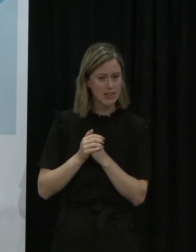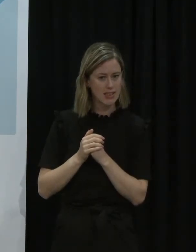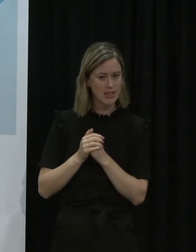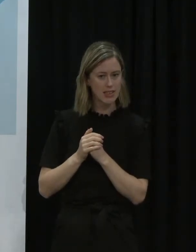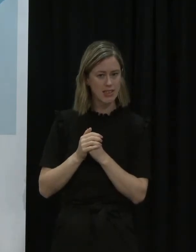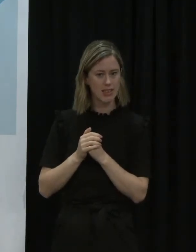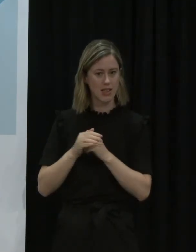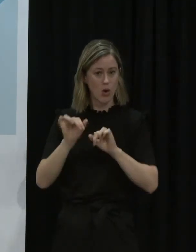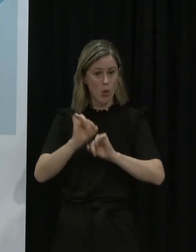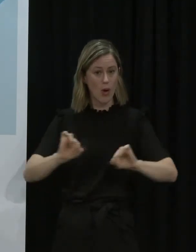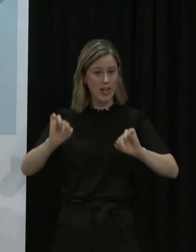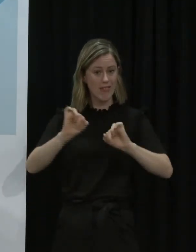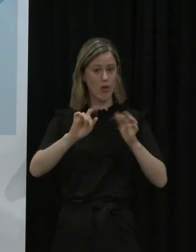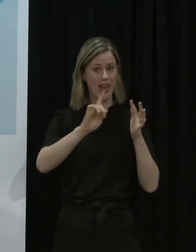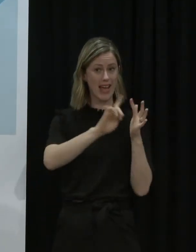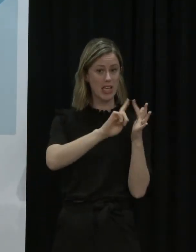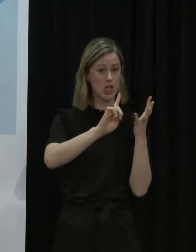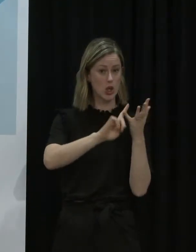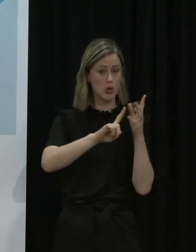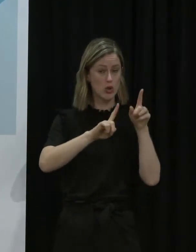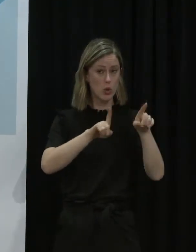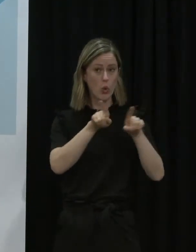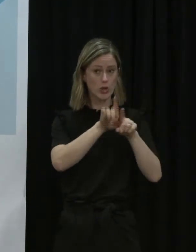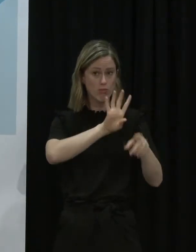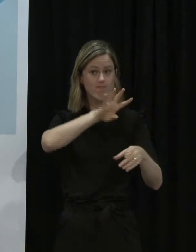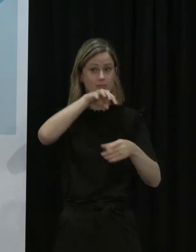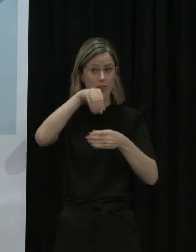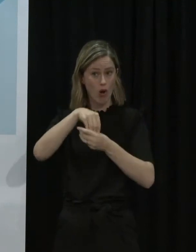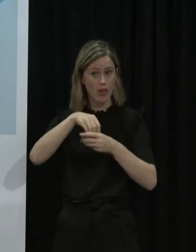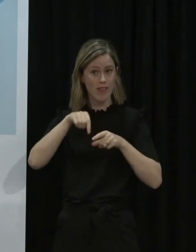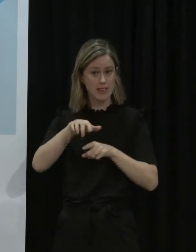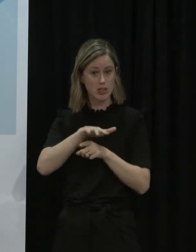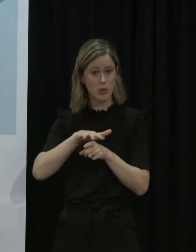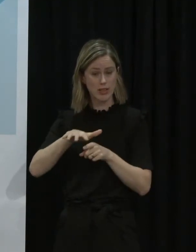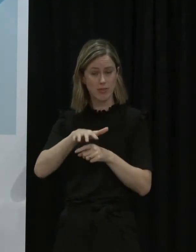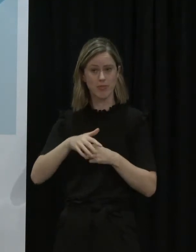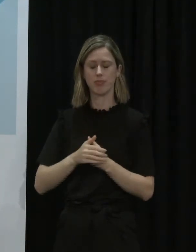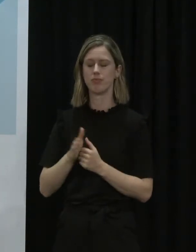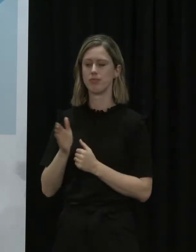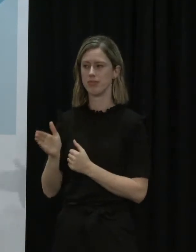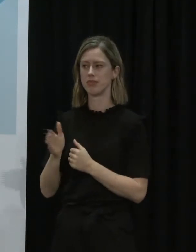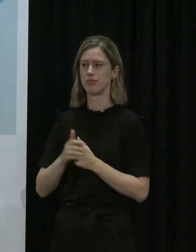came out in favour of that waiver. Have you been pushing